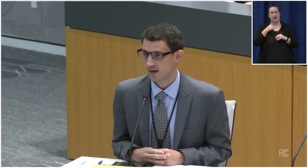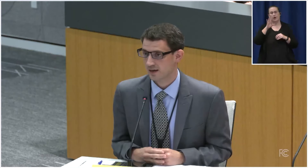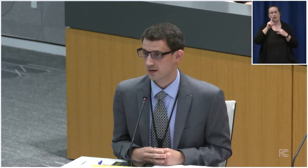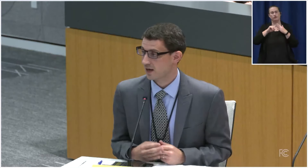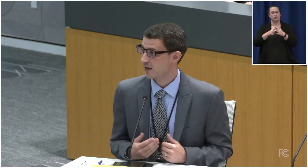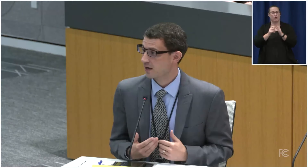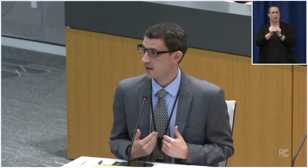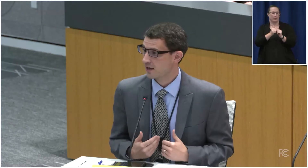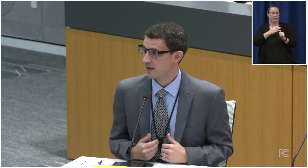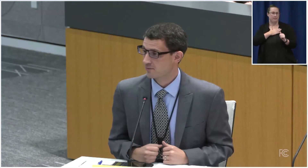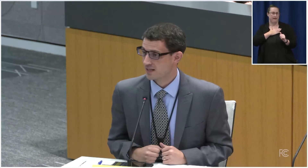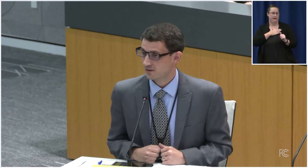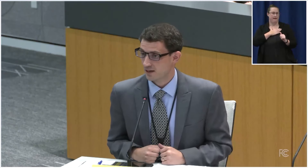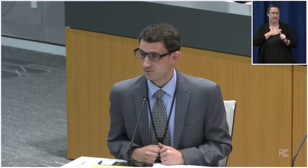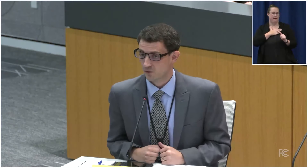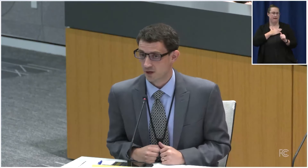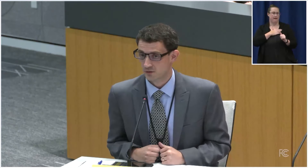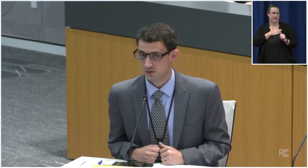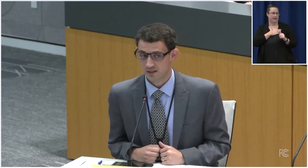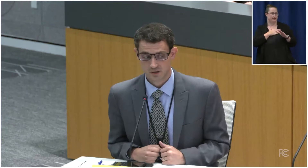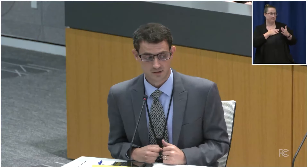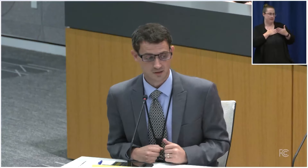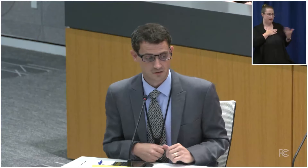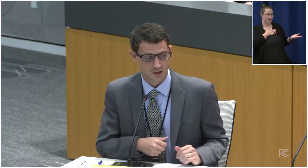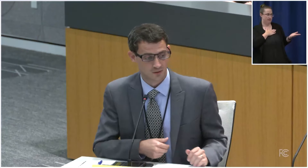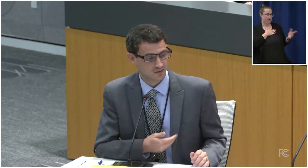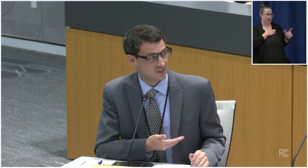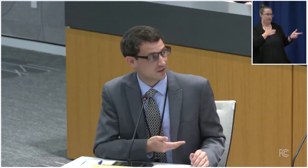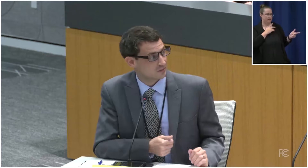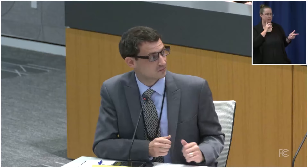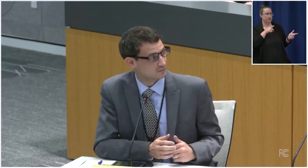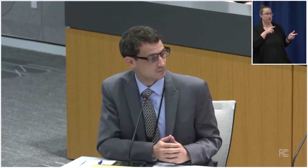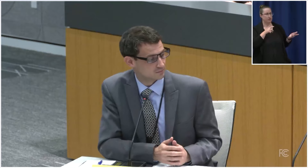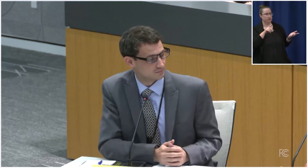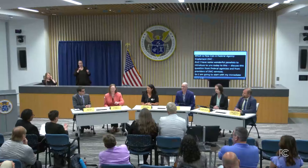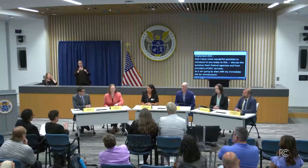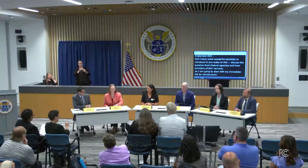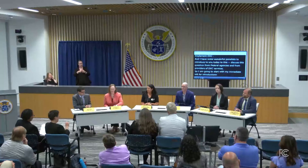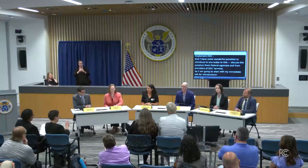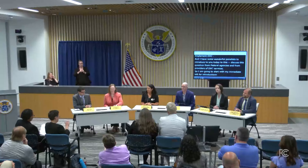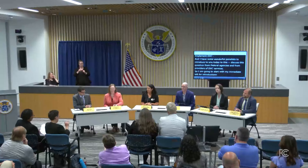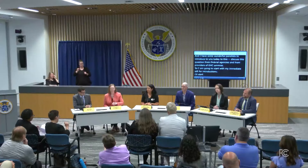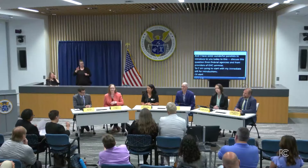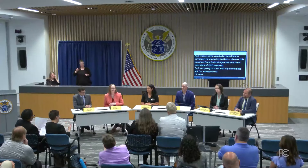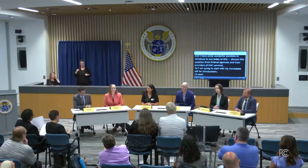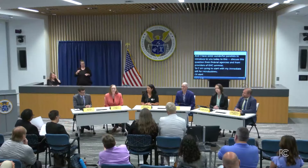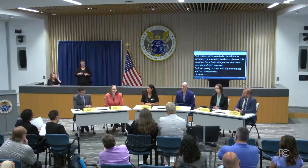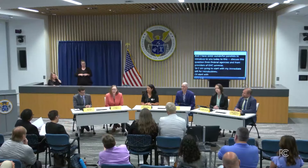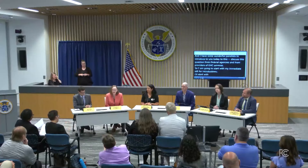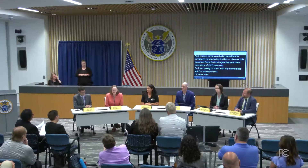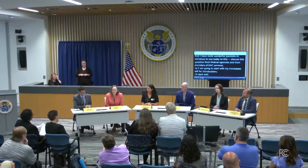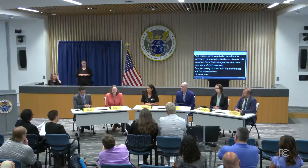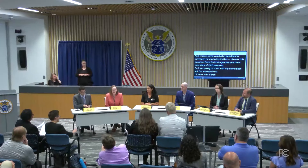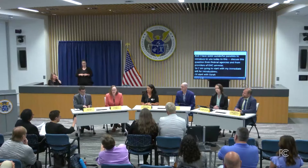THIS QUESTION FROM FEDERAL AGENCIES AND FROM PROVIDERS OF DVC SERVICES. SO I AM GOING TO START WITH MY IMMEDIATE LEFT FOR